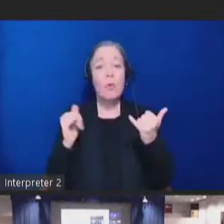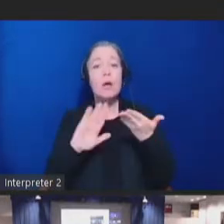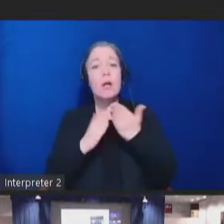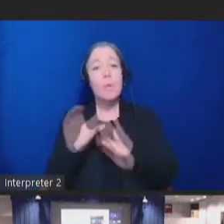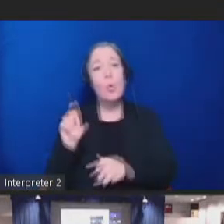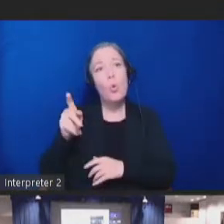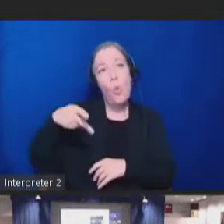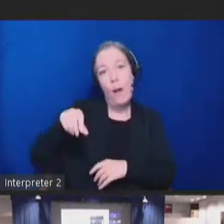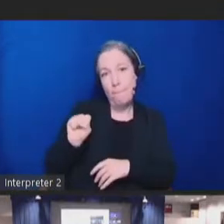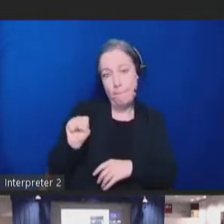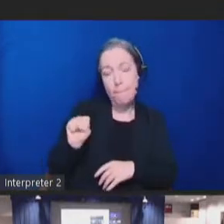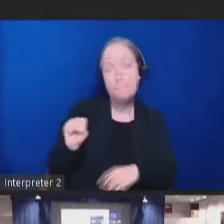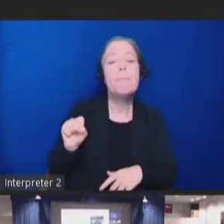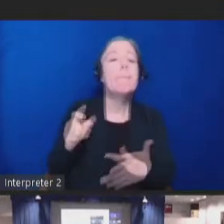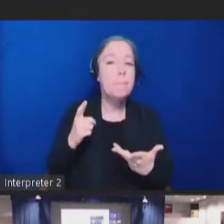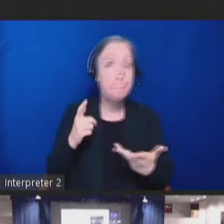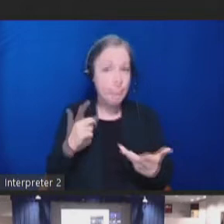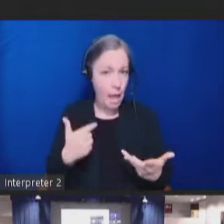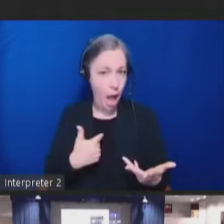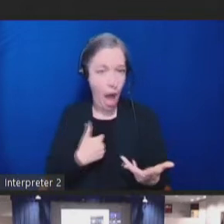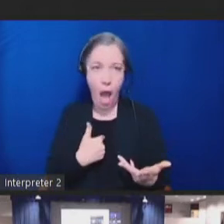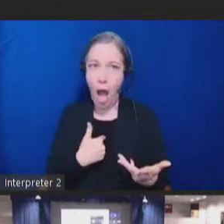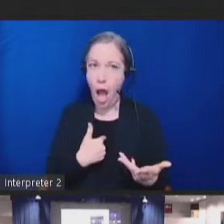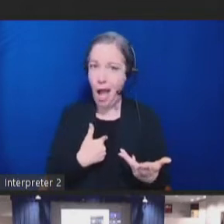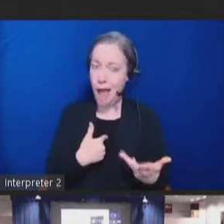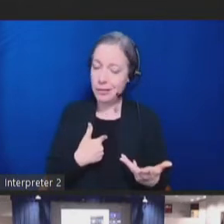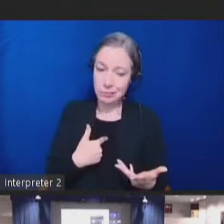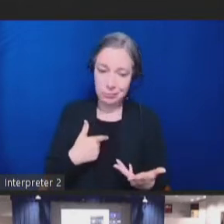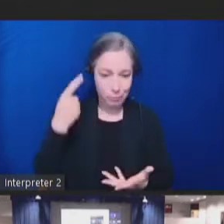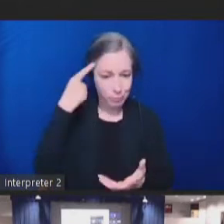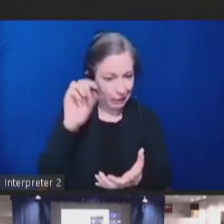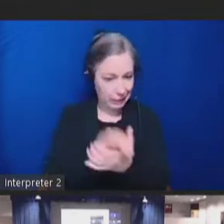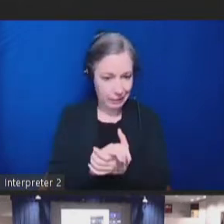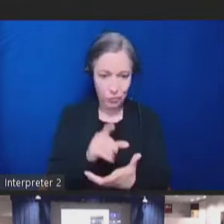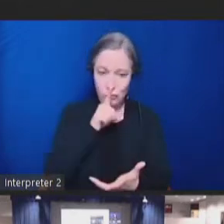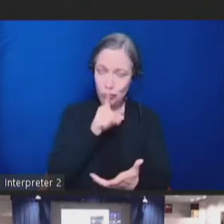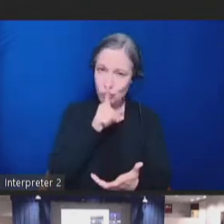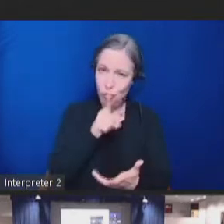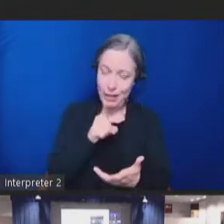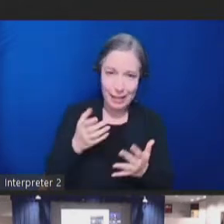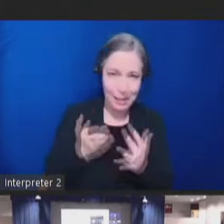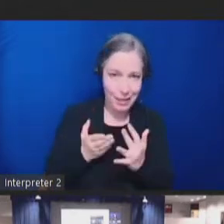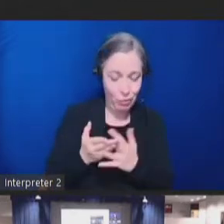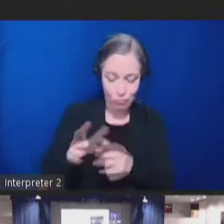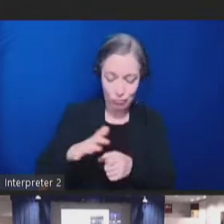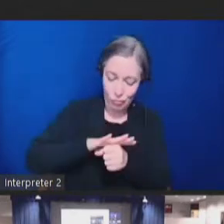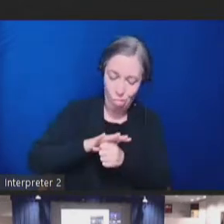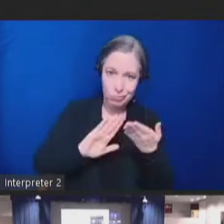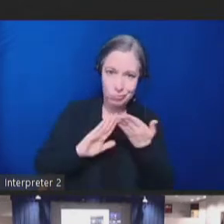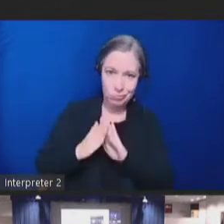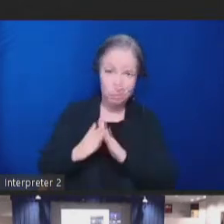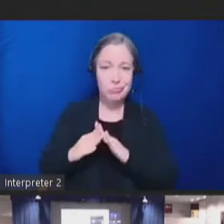and coalition building through good, old-fashioned organizing. And I think that COVID-19 Community